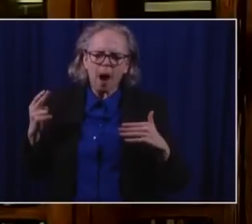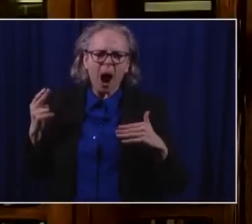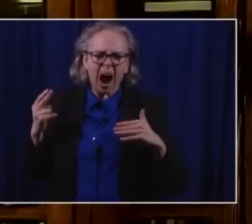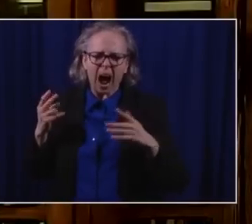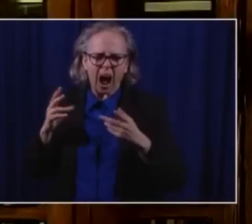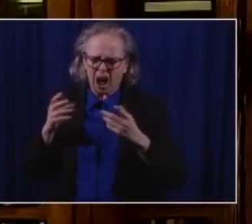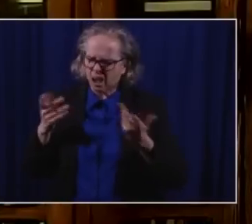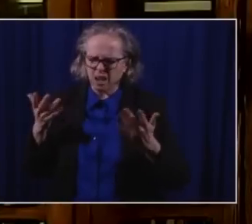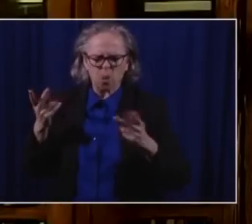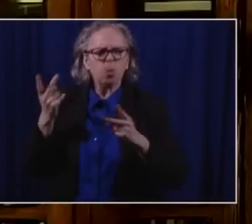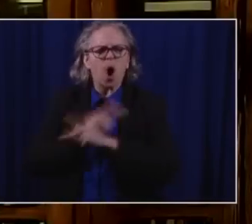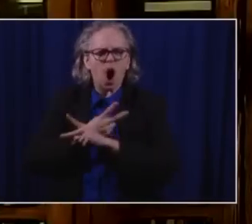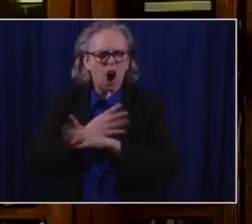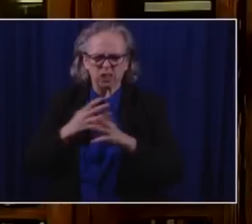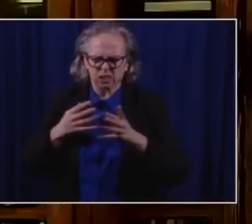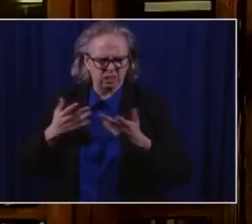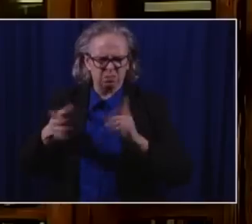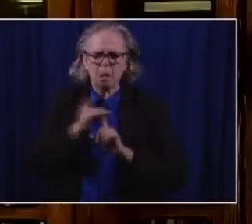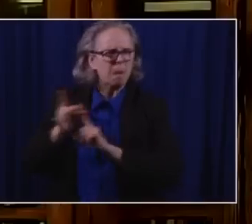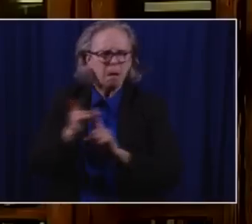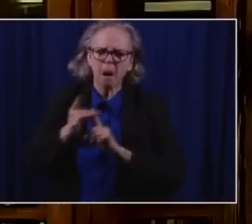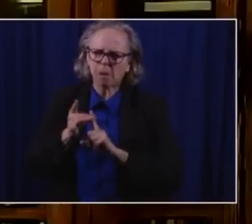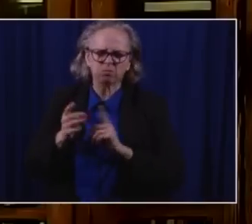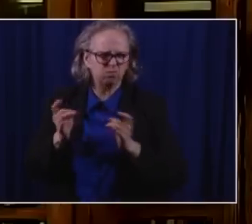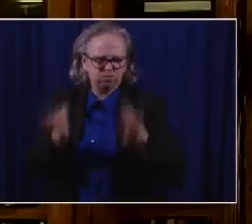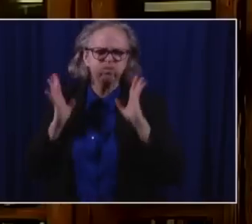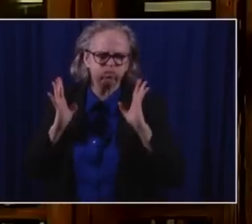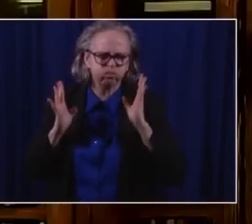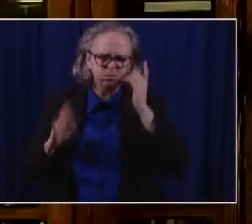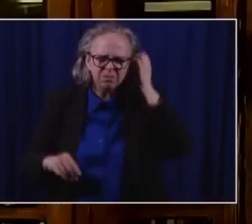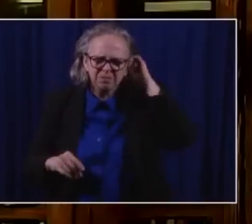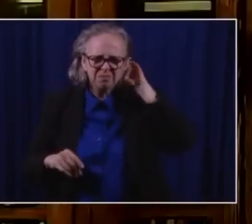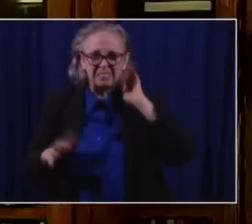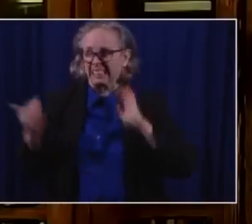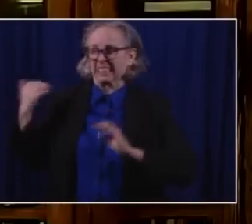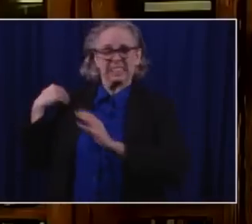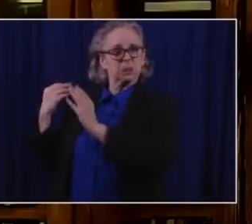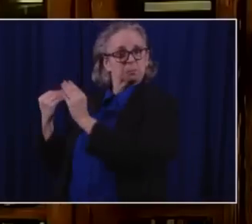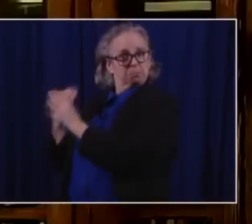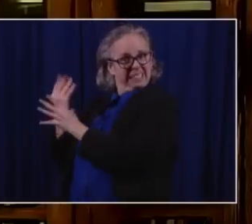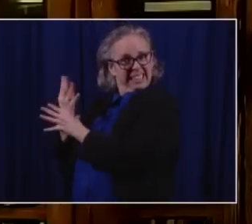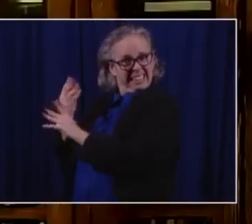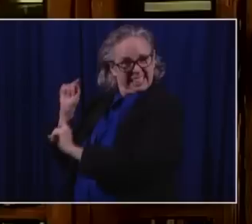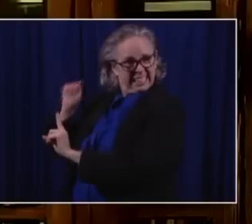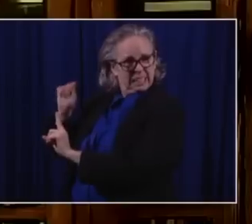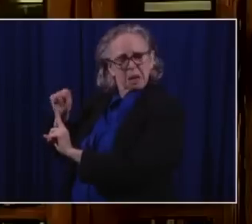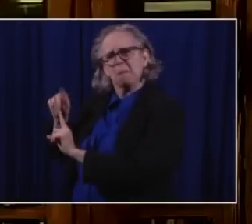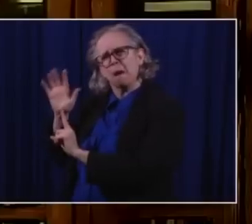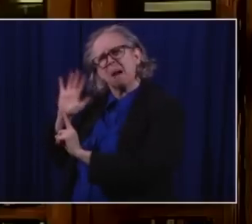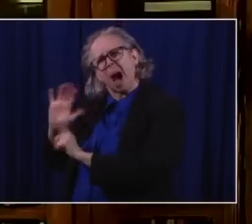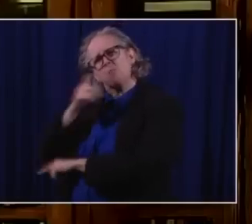state. Both region 7 and today are either at or within a couple of patients of their